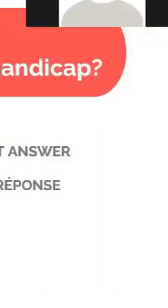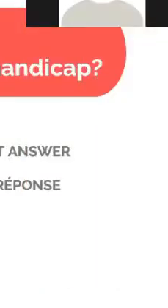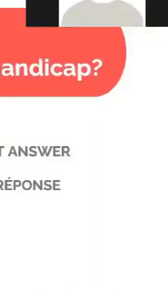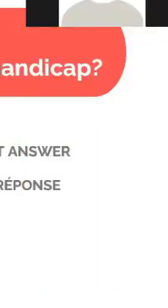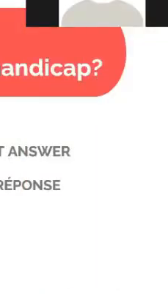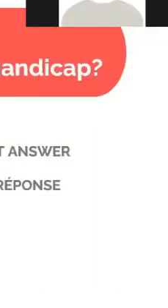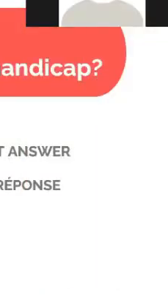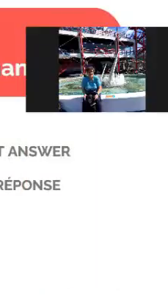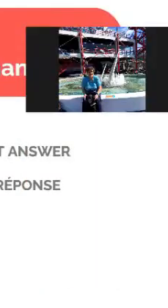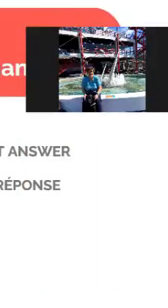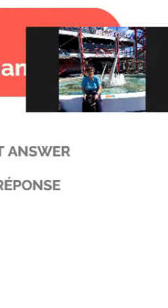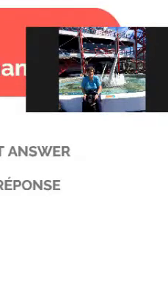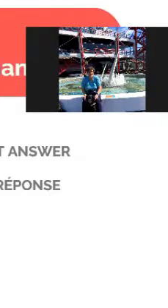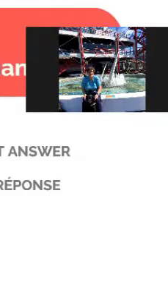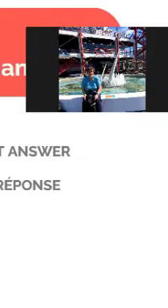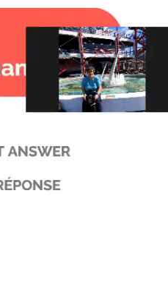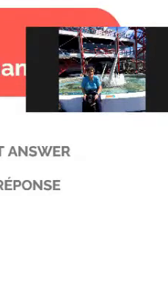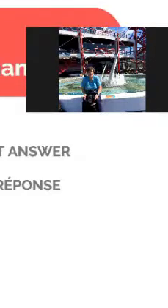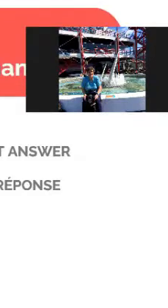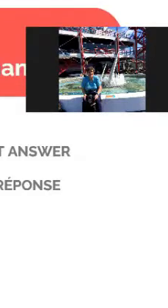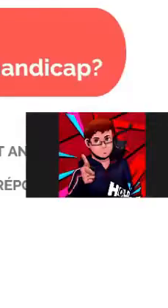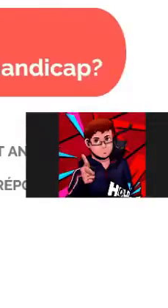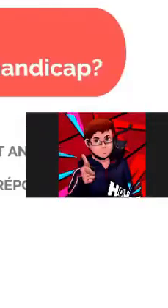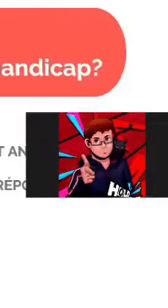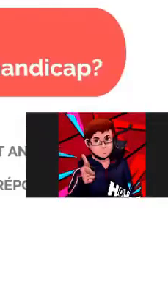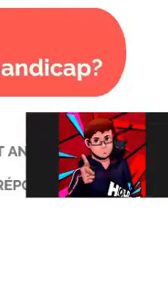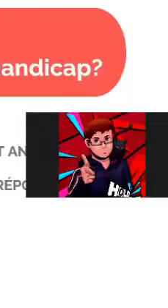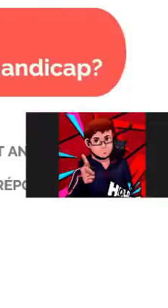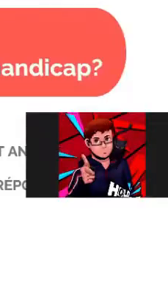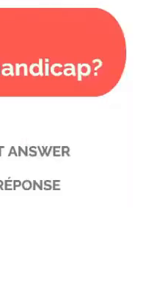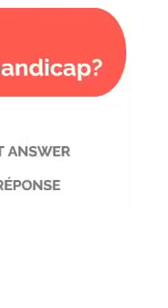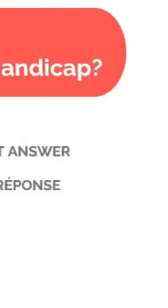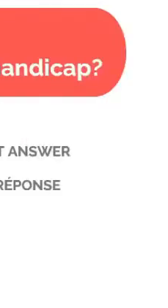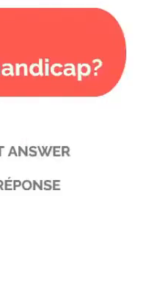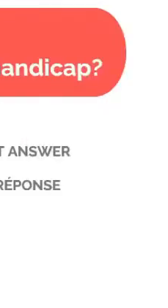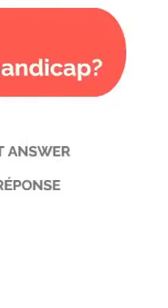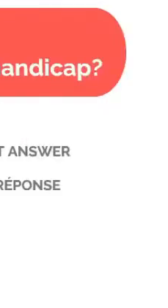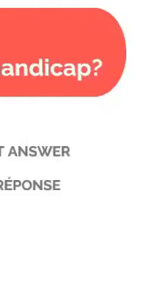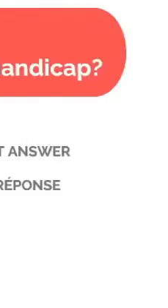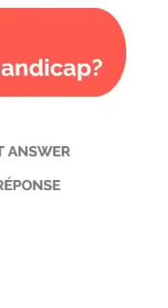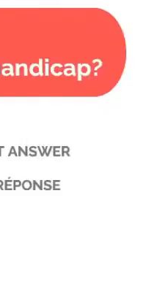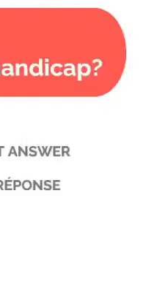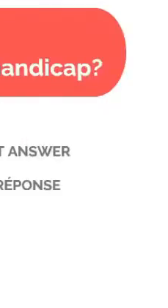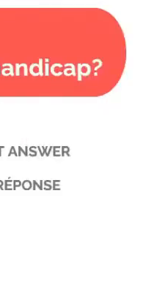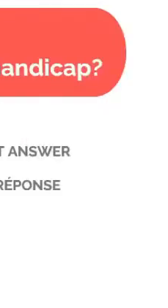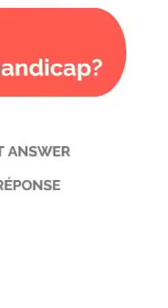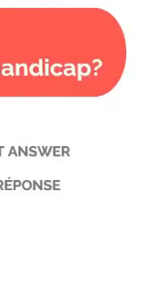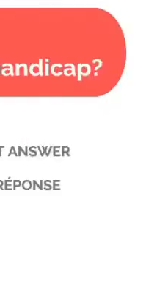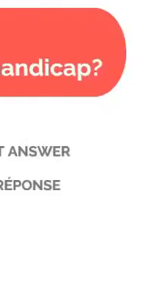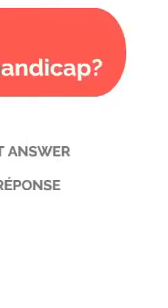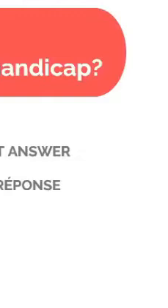and we asked people how many people in canada do you think have a disability and most people